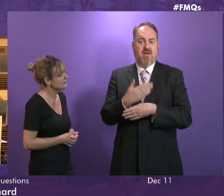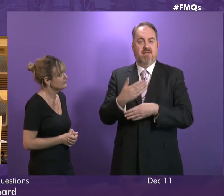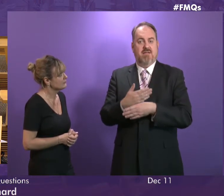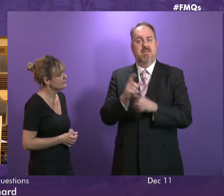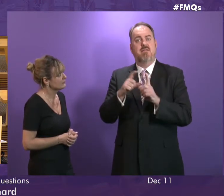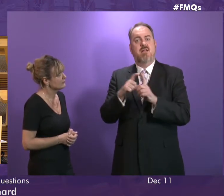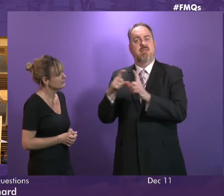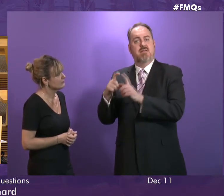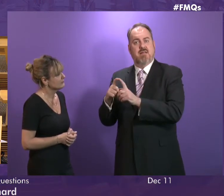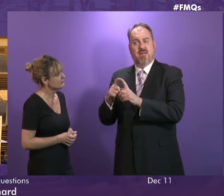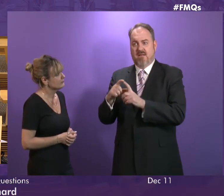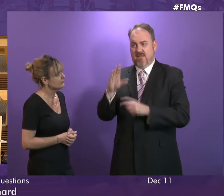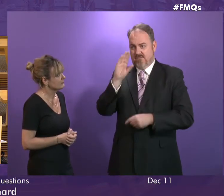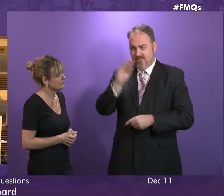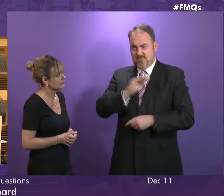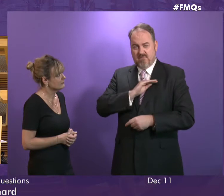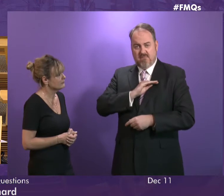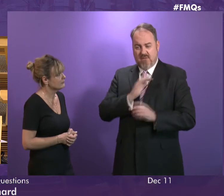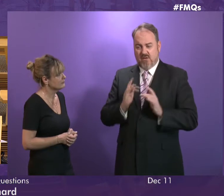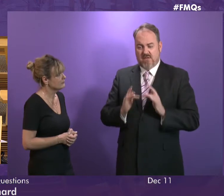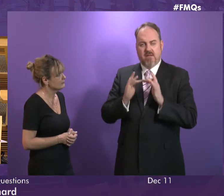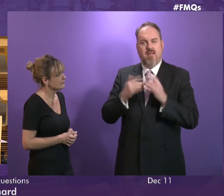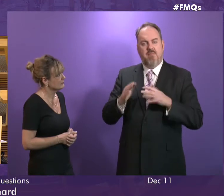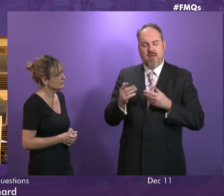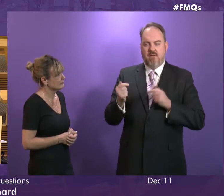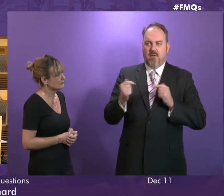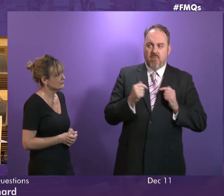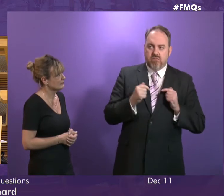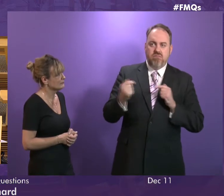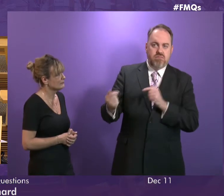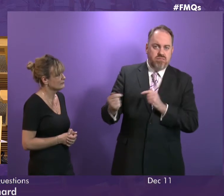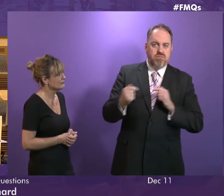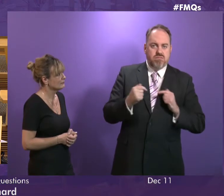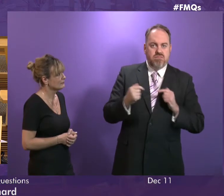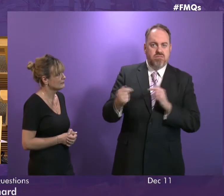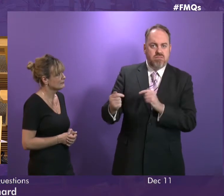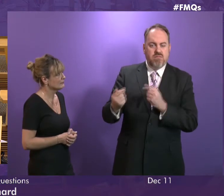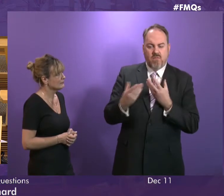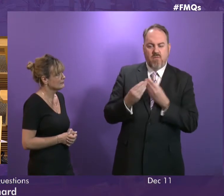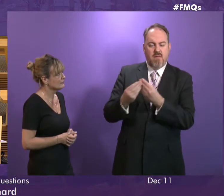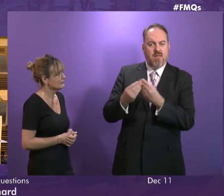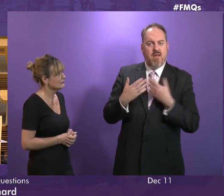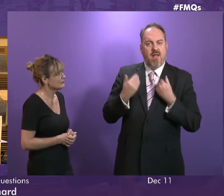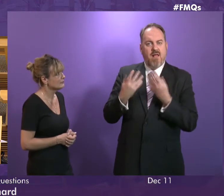have for almost two years been embroiled in protracted negotiations over the transfer